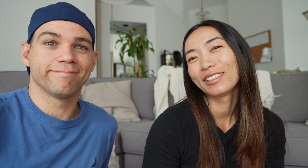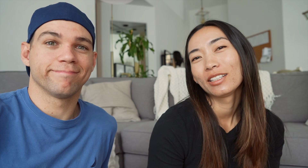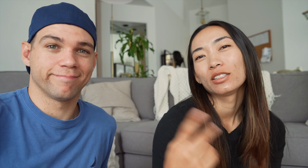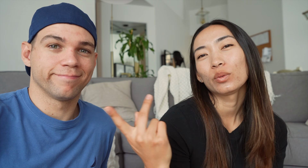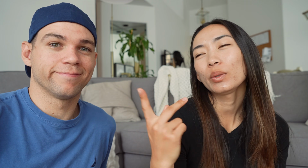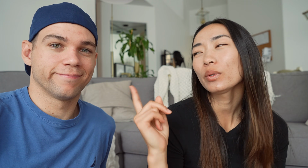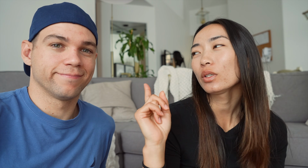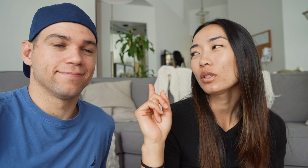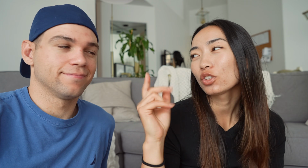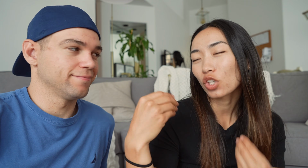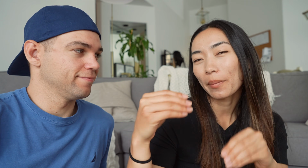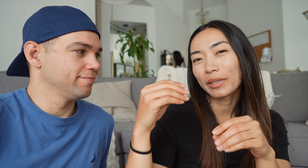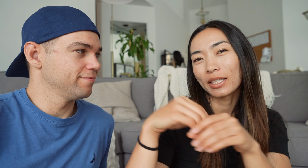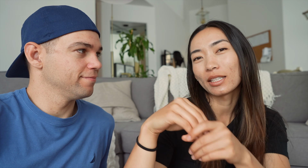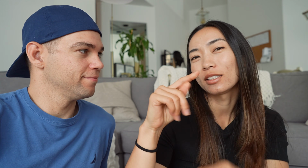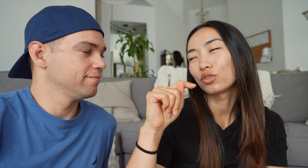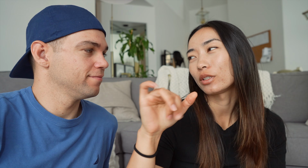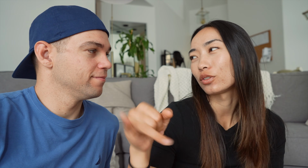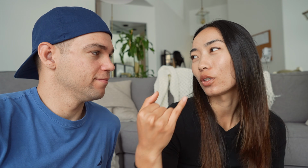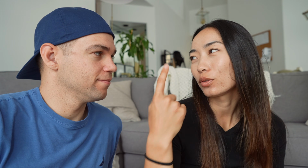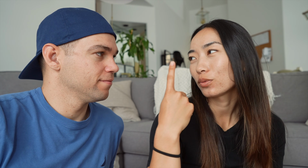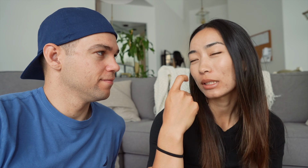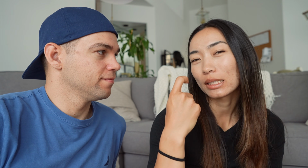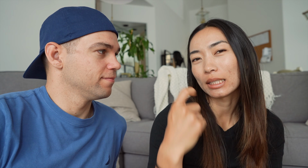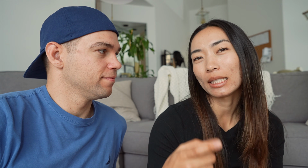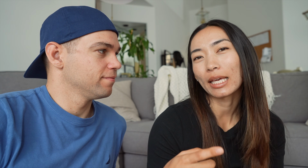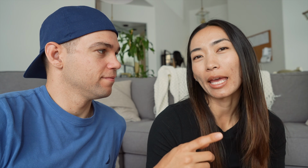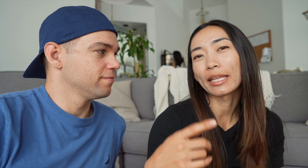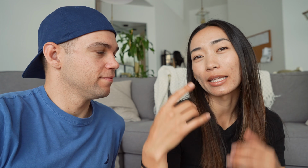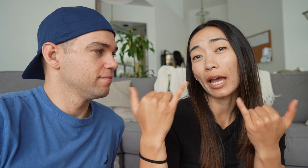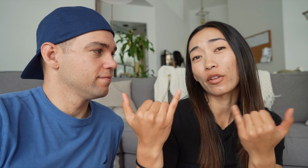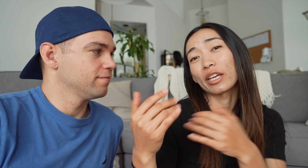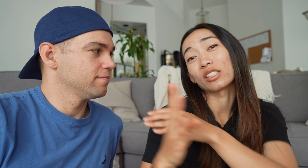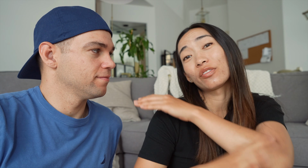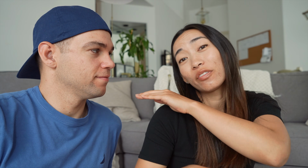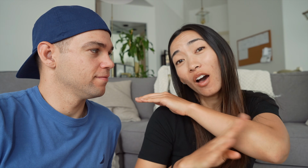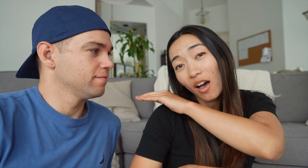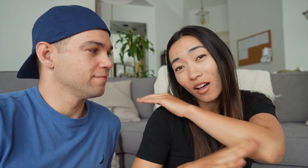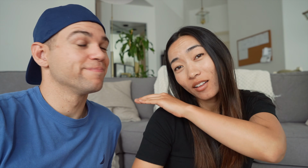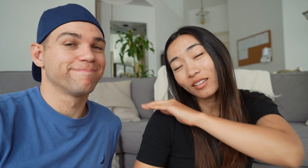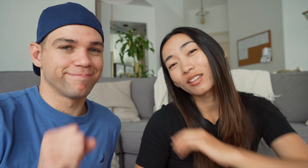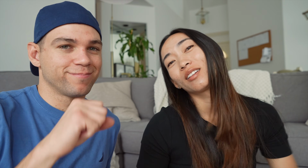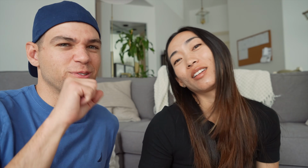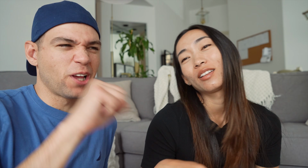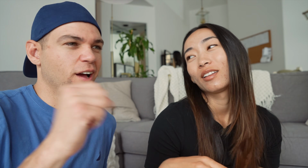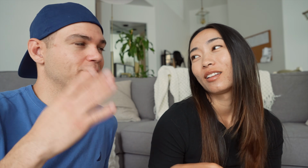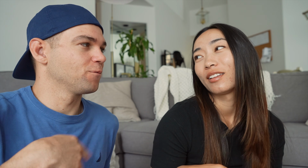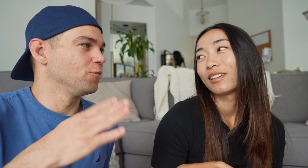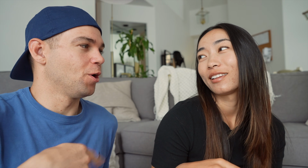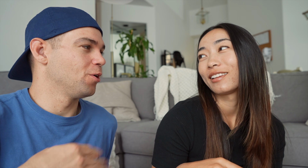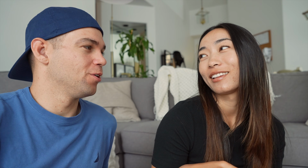so we were shopping in Trader Joe's recently and now that it's fall R: yea love Fall